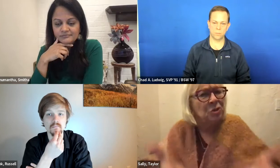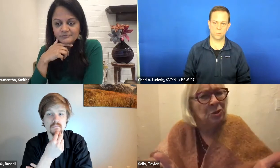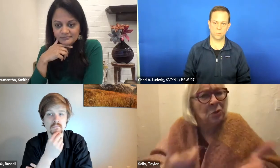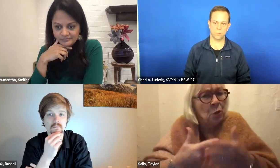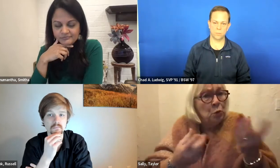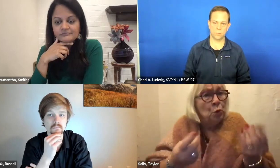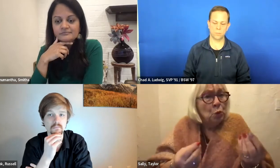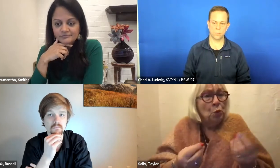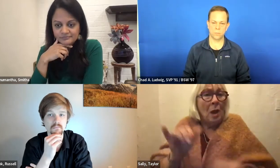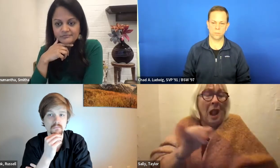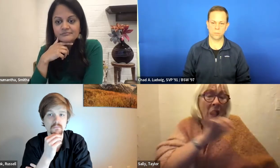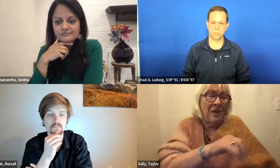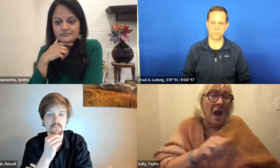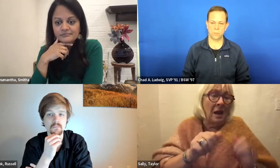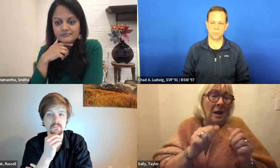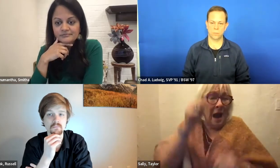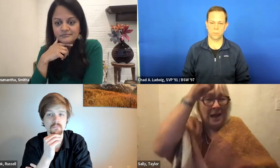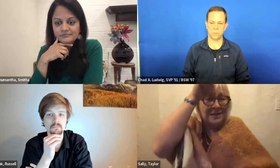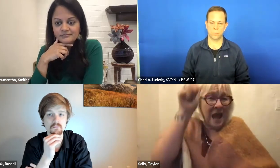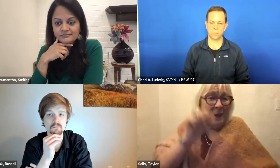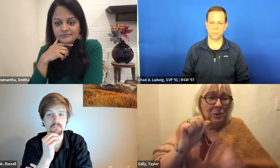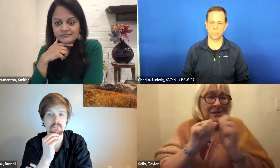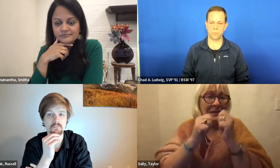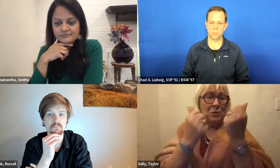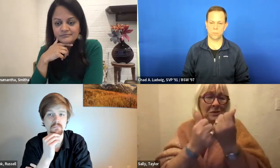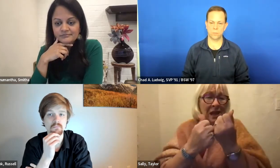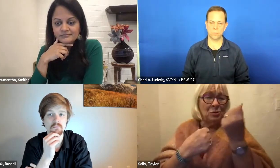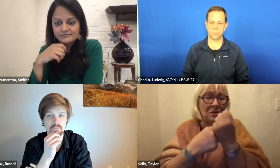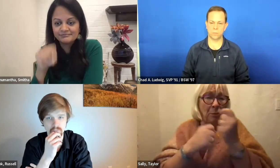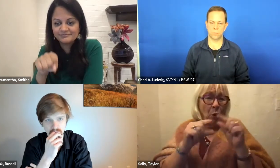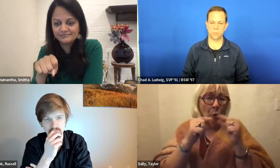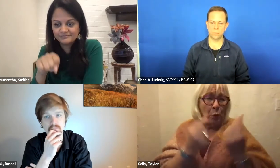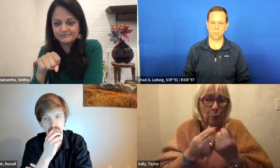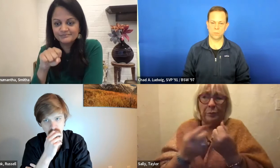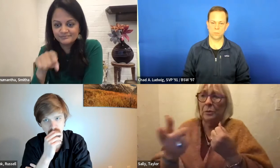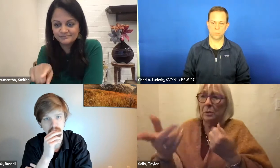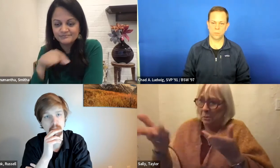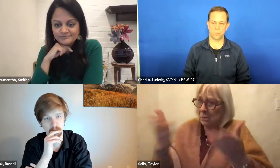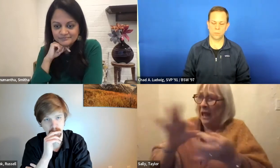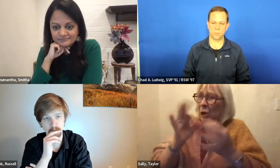Everybody is very open to my suggestions, and they're very accepting of that. Additionally, the support group